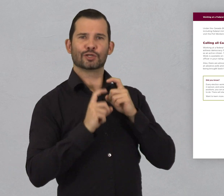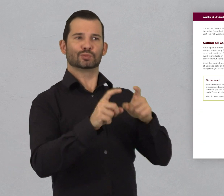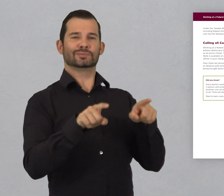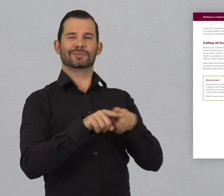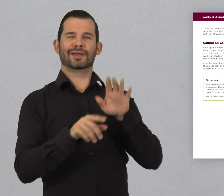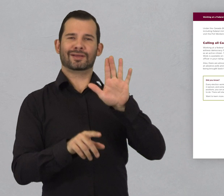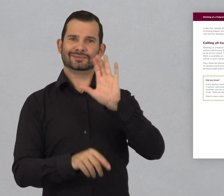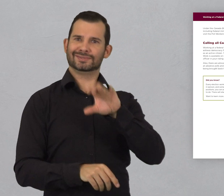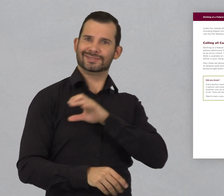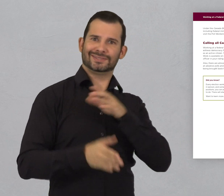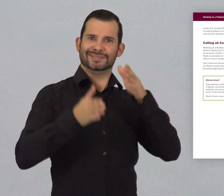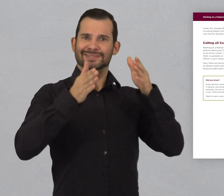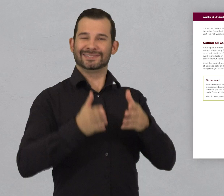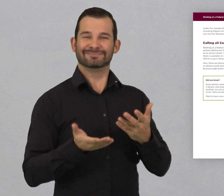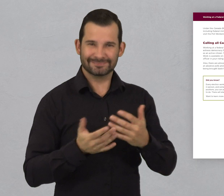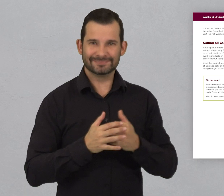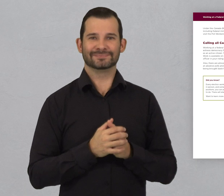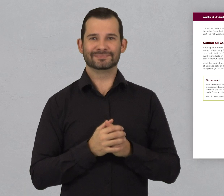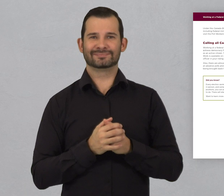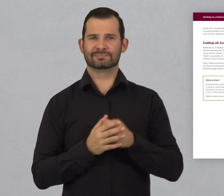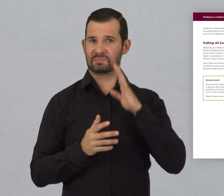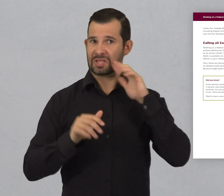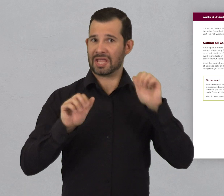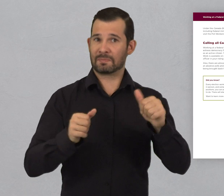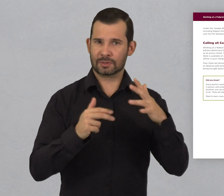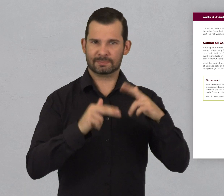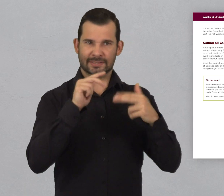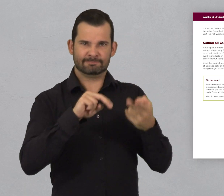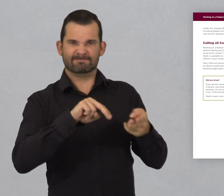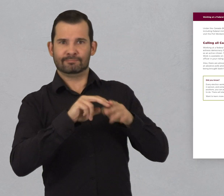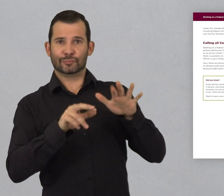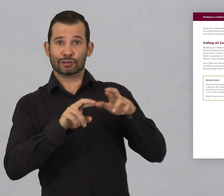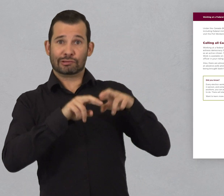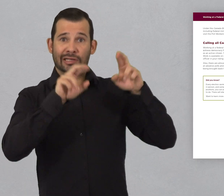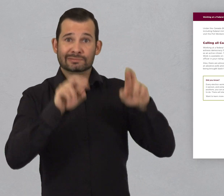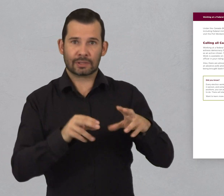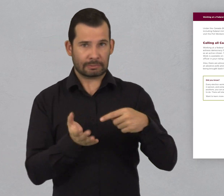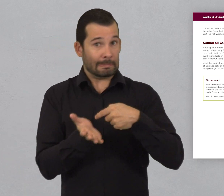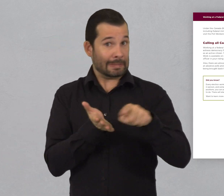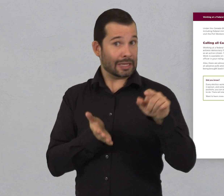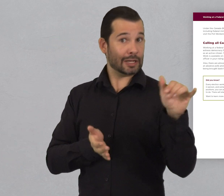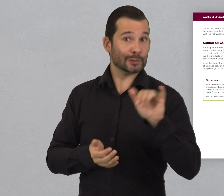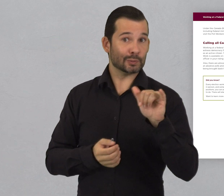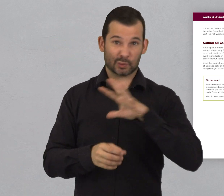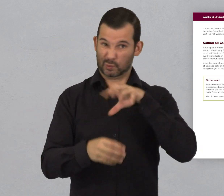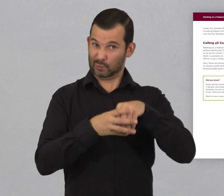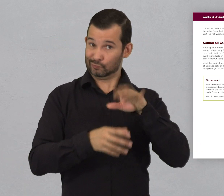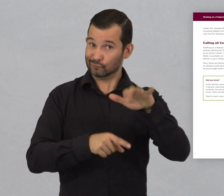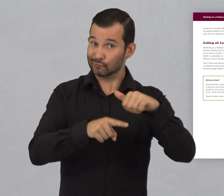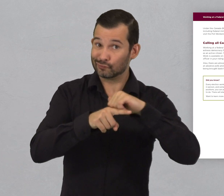citizen. You’ll be able to build your resumé and get paid (even for your training). Work is